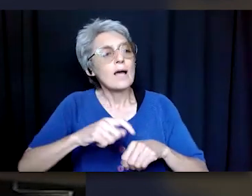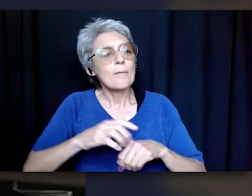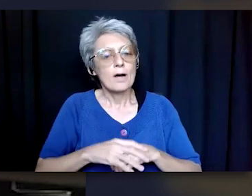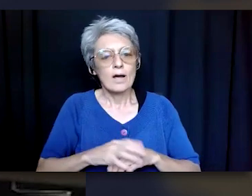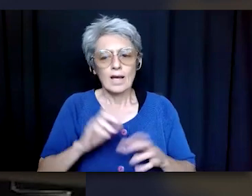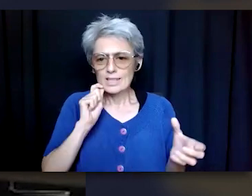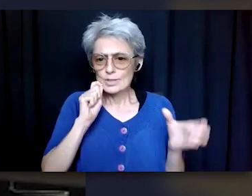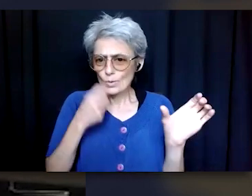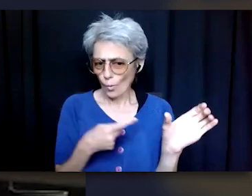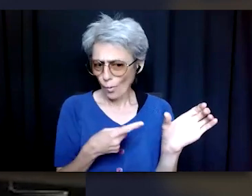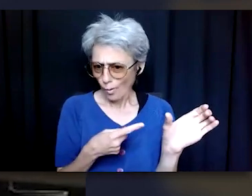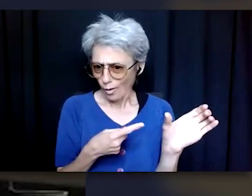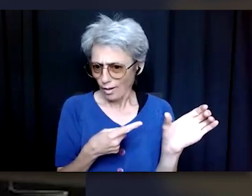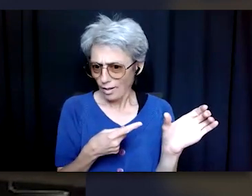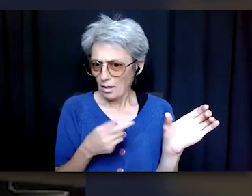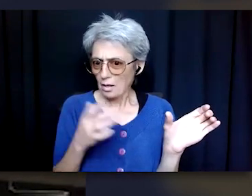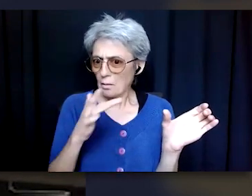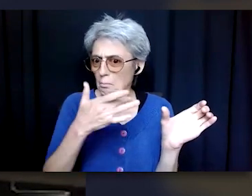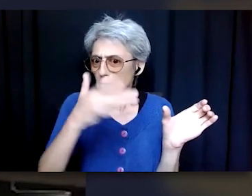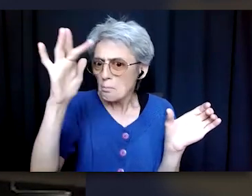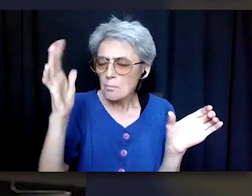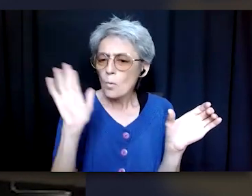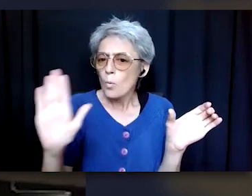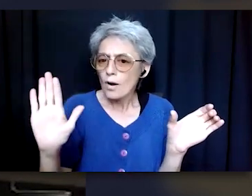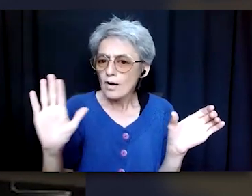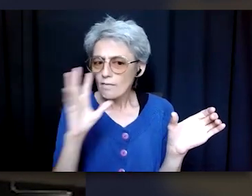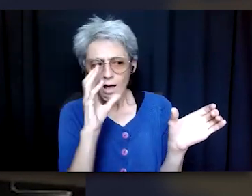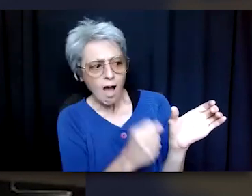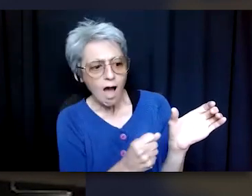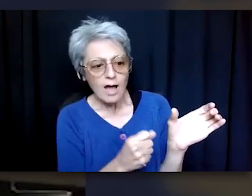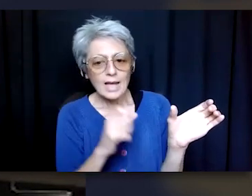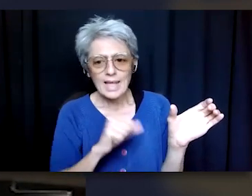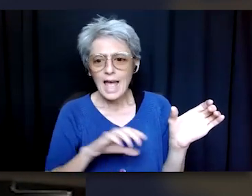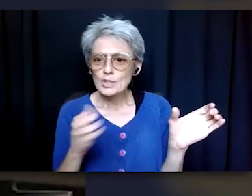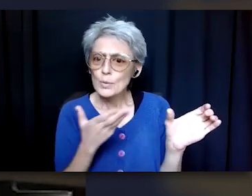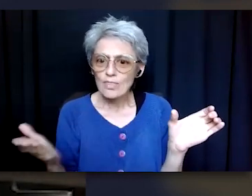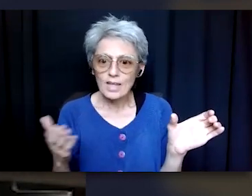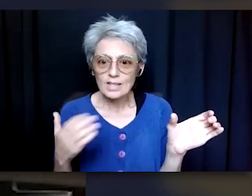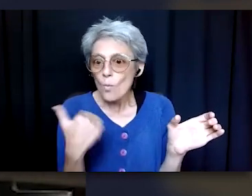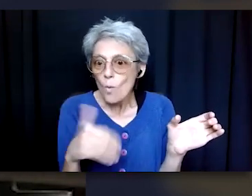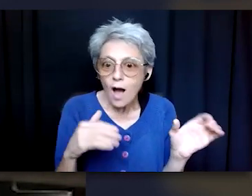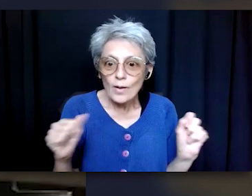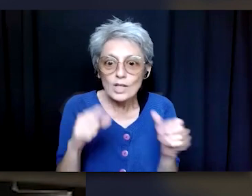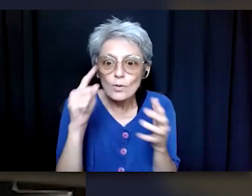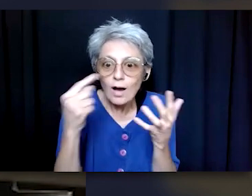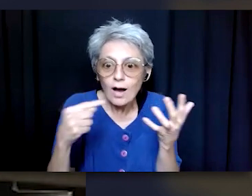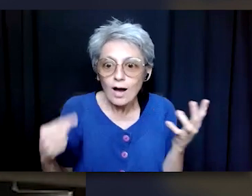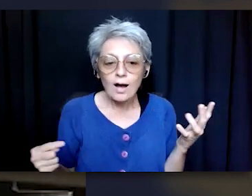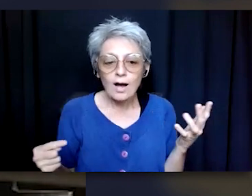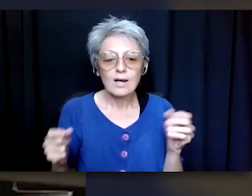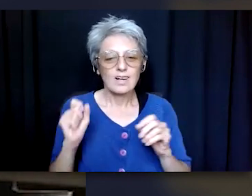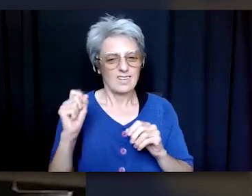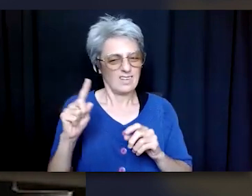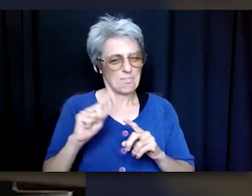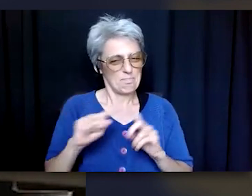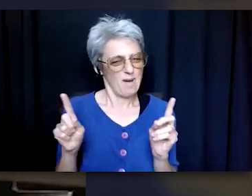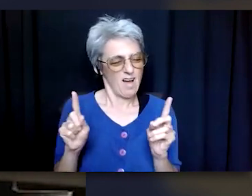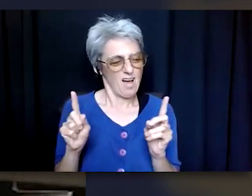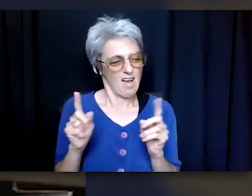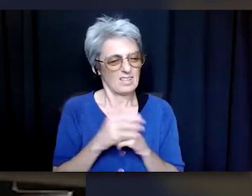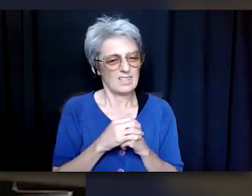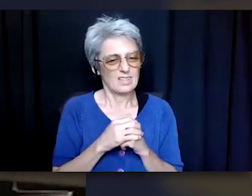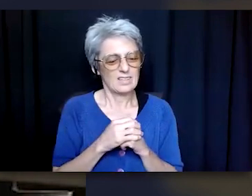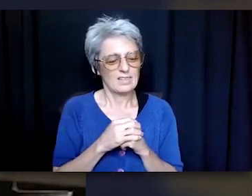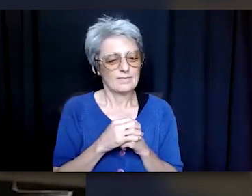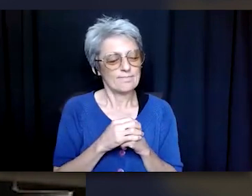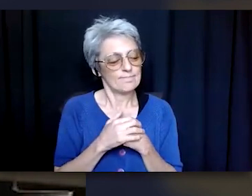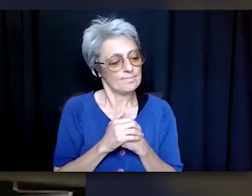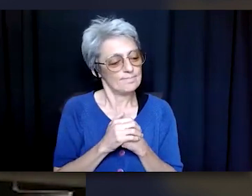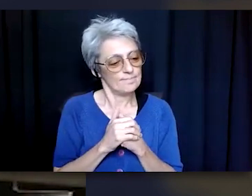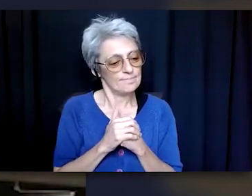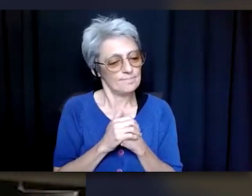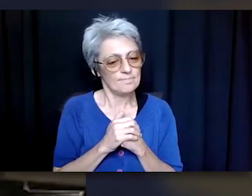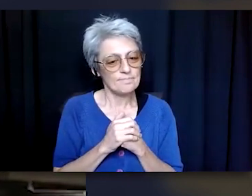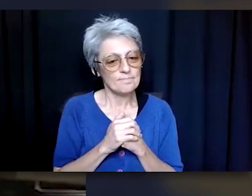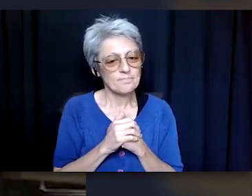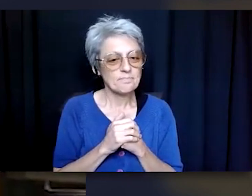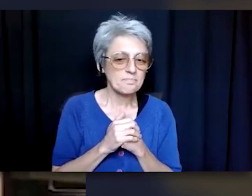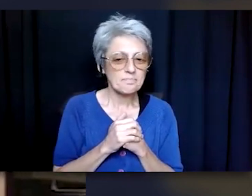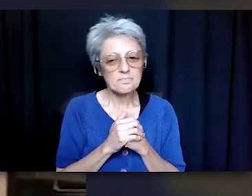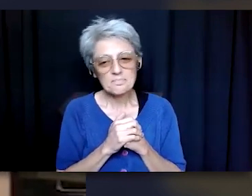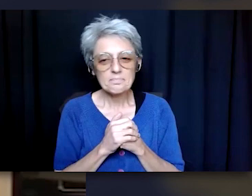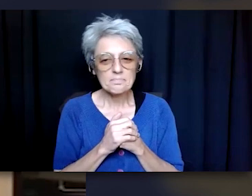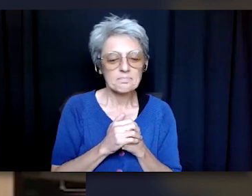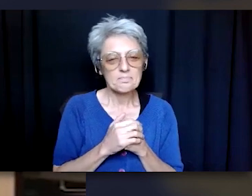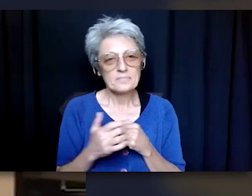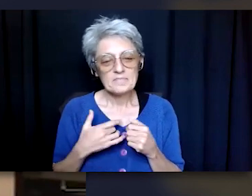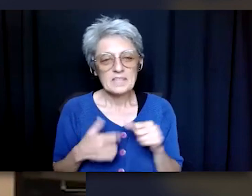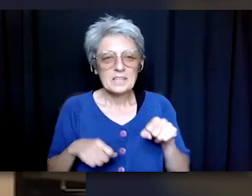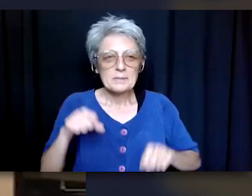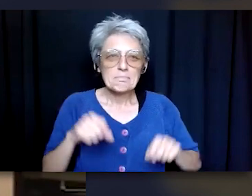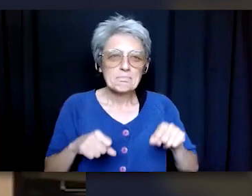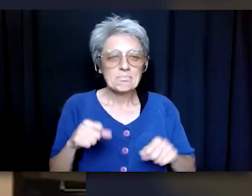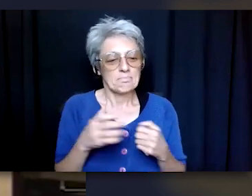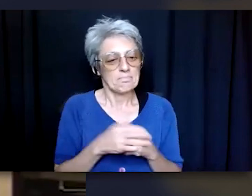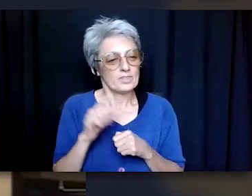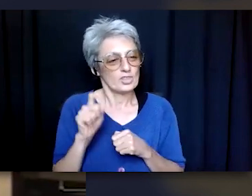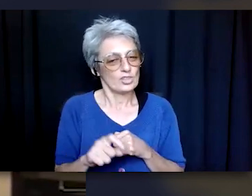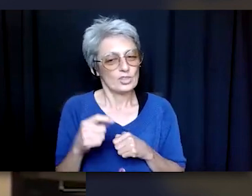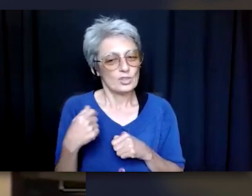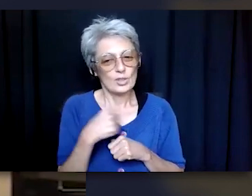do stuff. At the same time, I am not 100% sure that we should take something that can talk to a